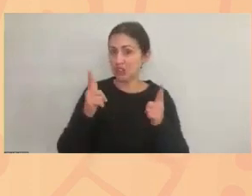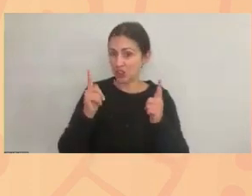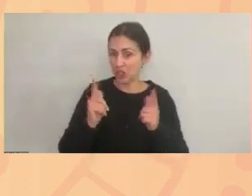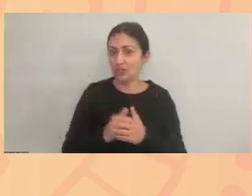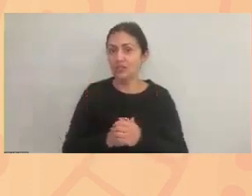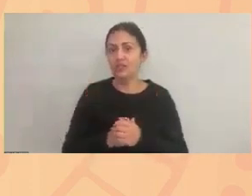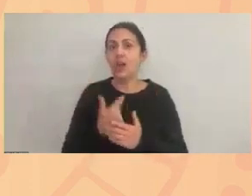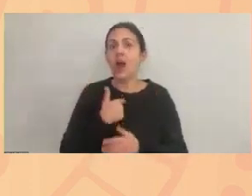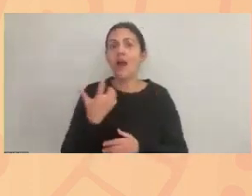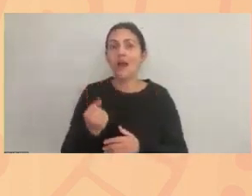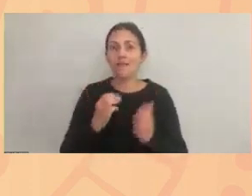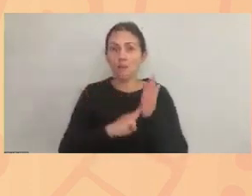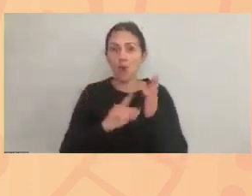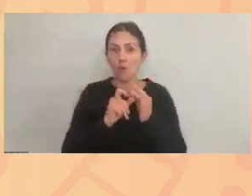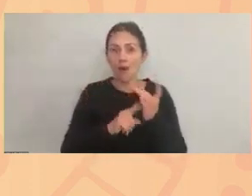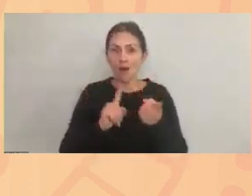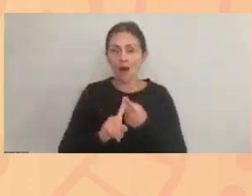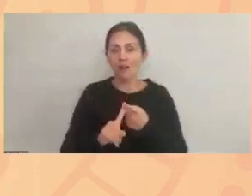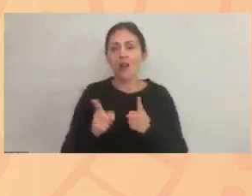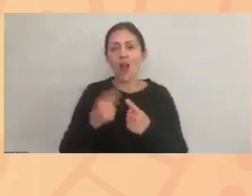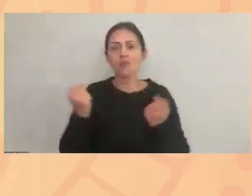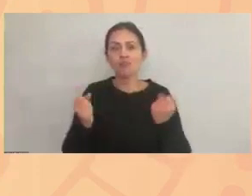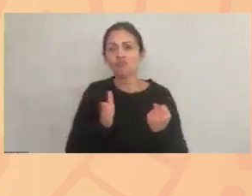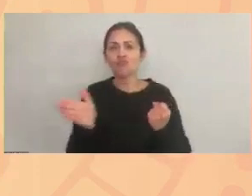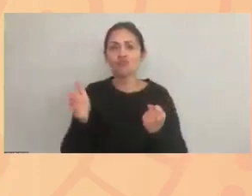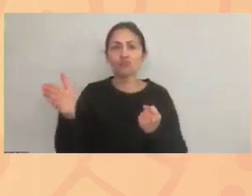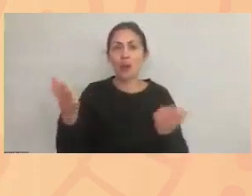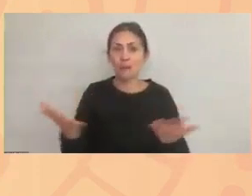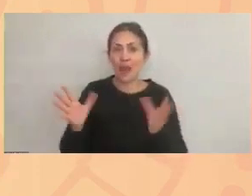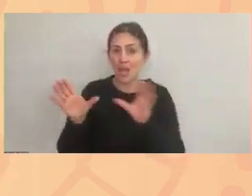playgroup in my community from zero to four.